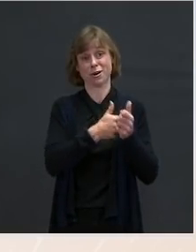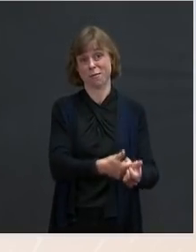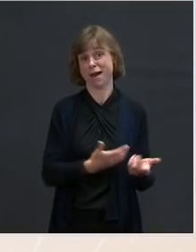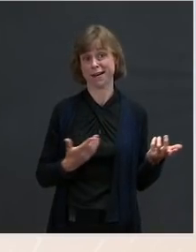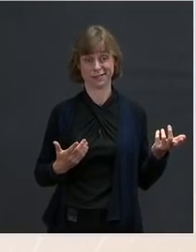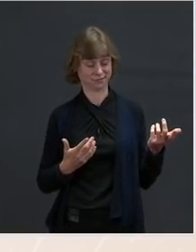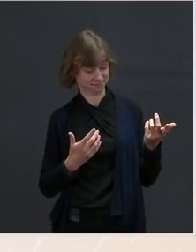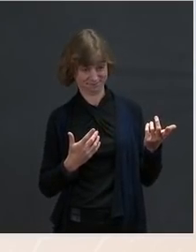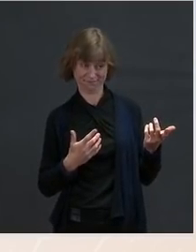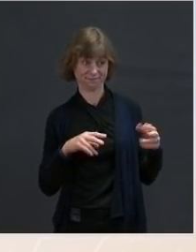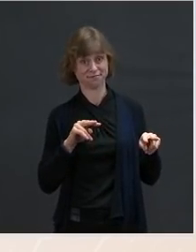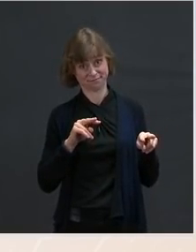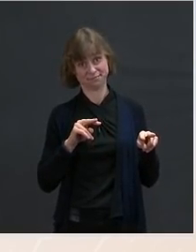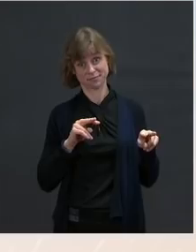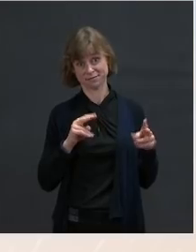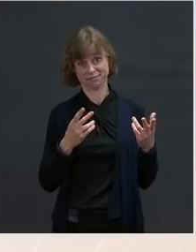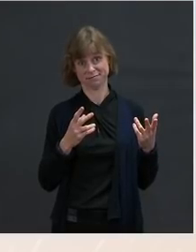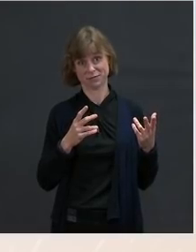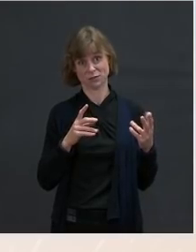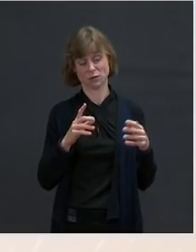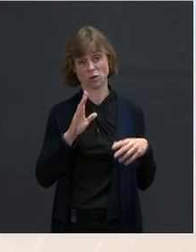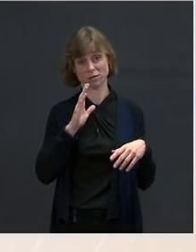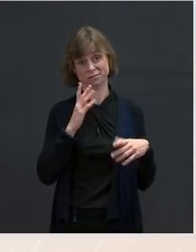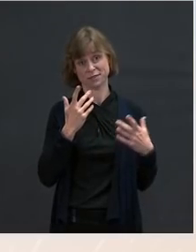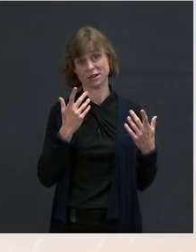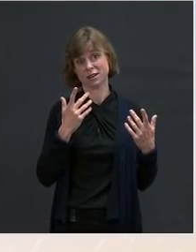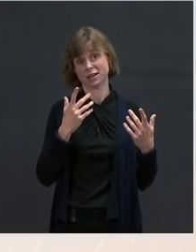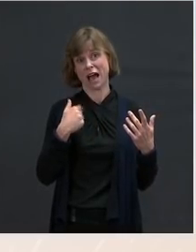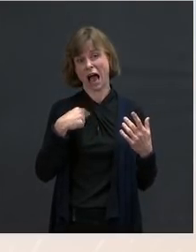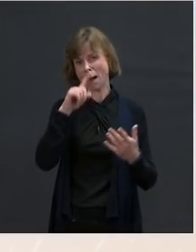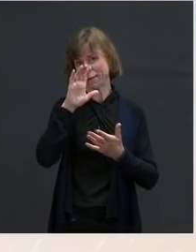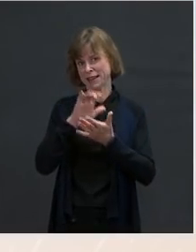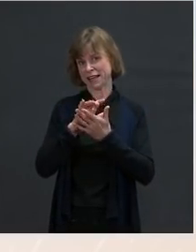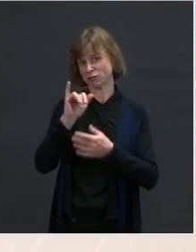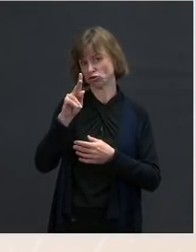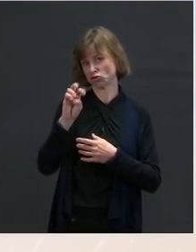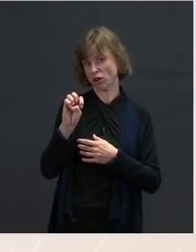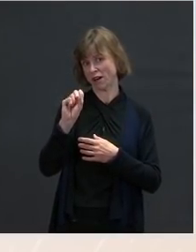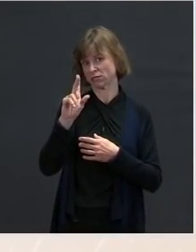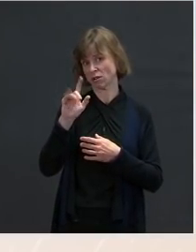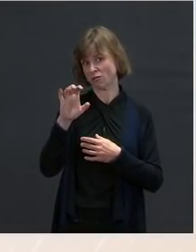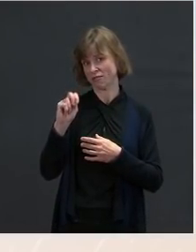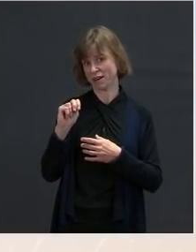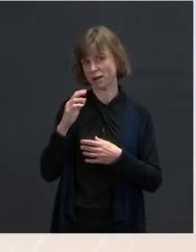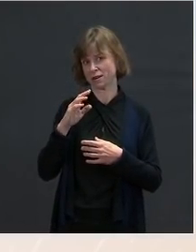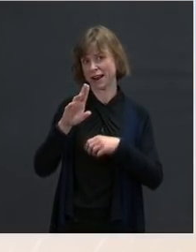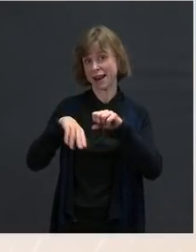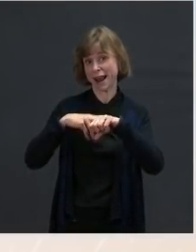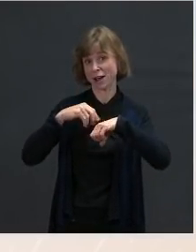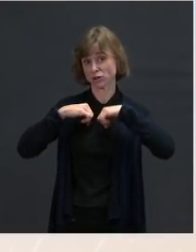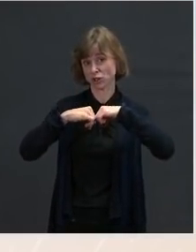and many -- and I believe my colleague, National Security Advisor Jake Sullivan, conveyed that just yesterday. That has not changed.